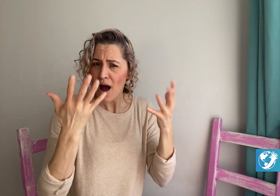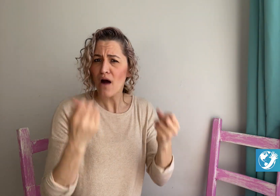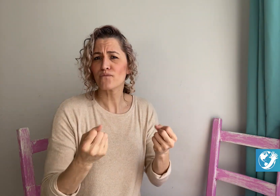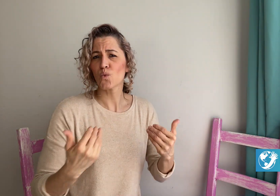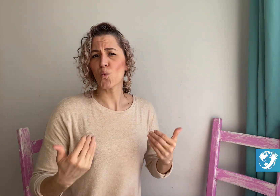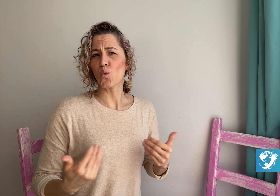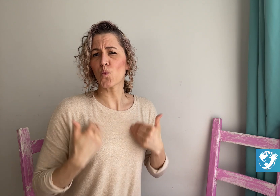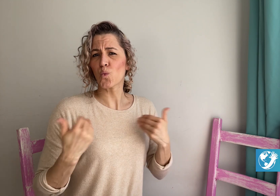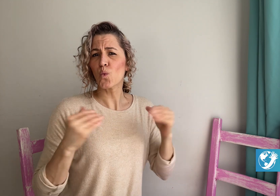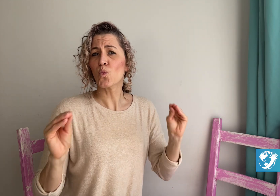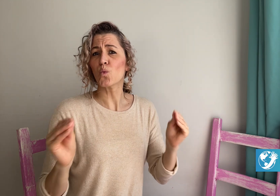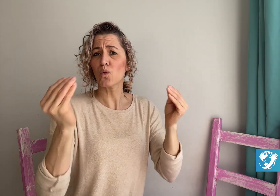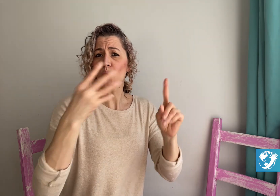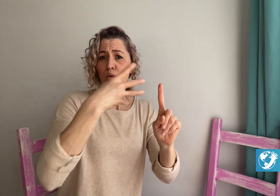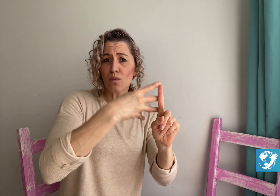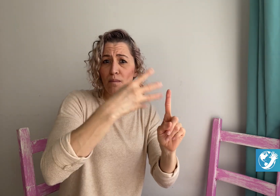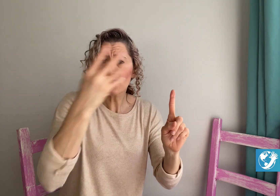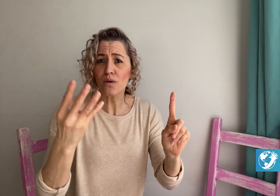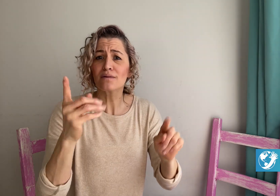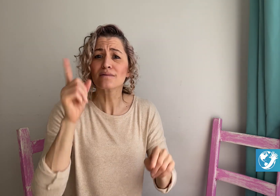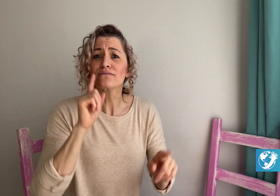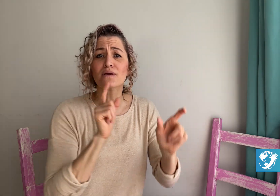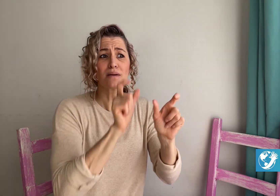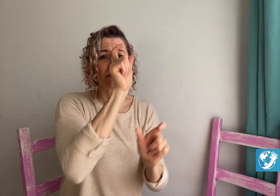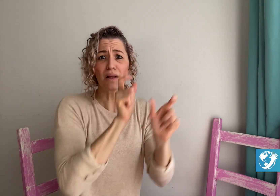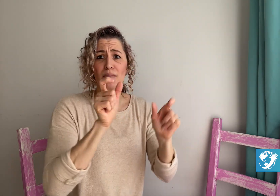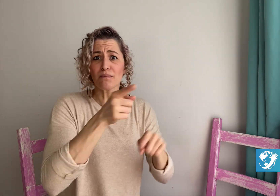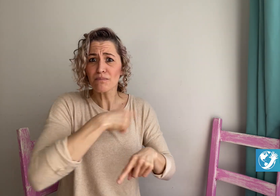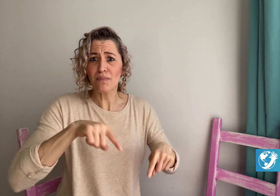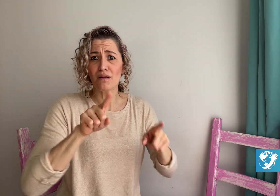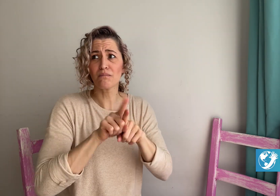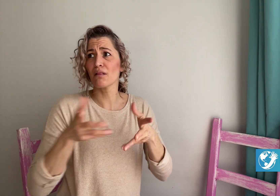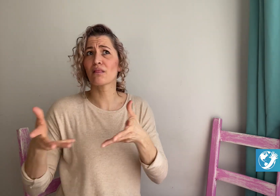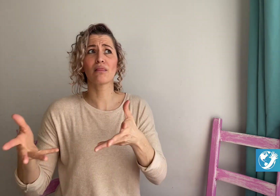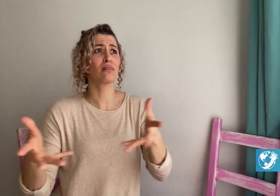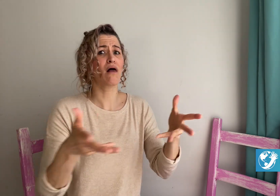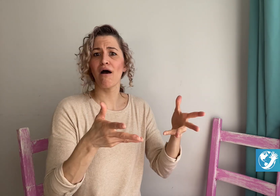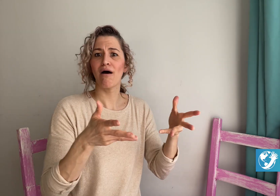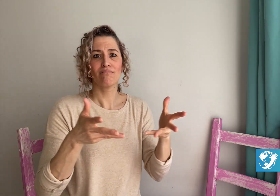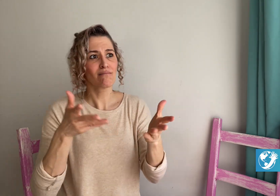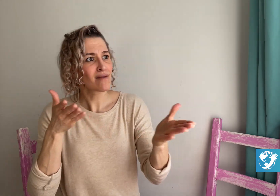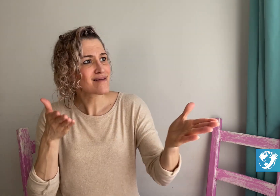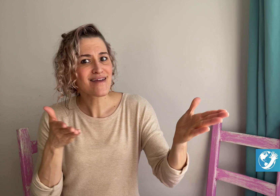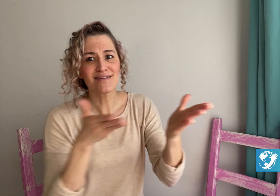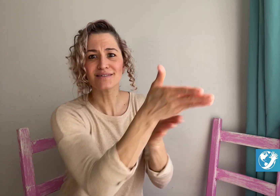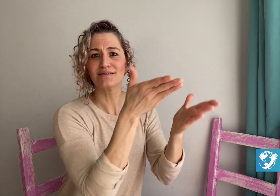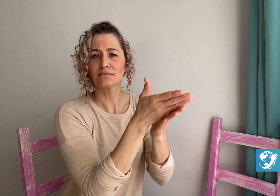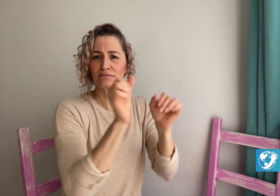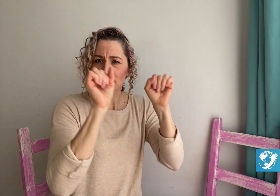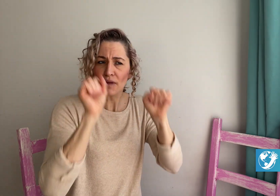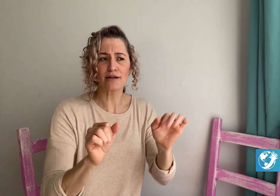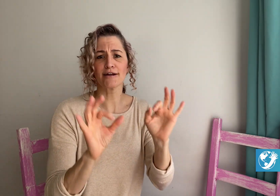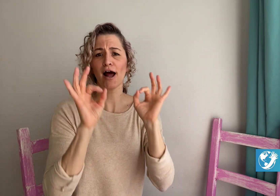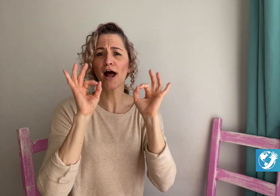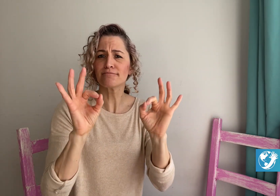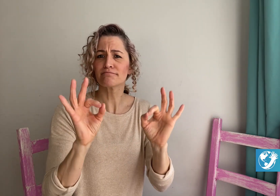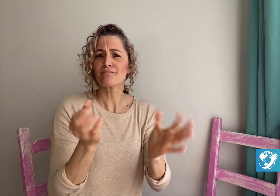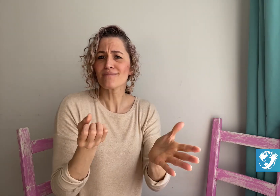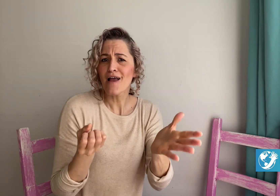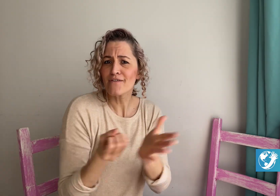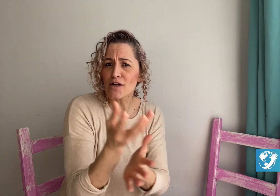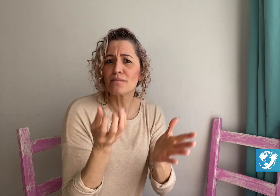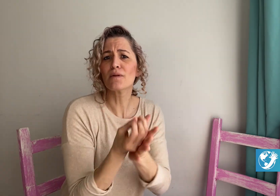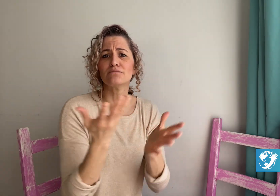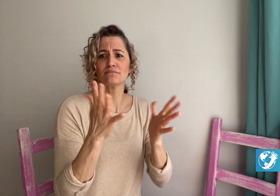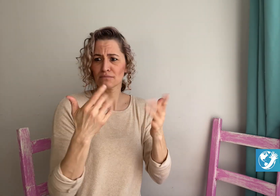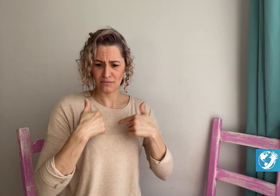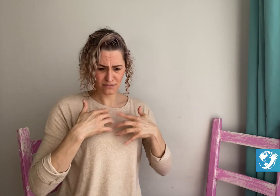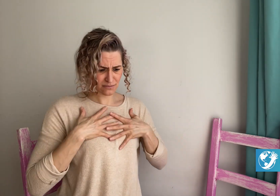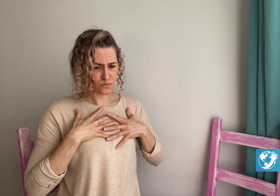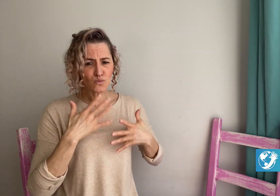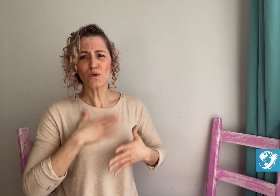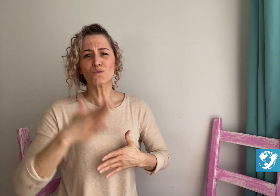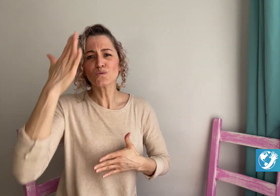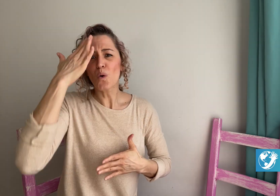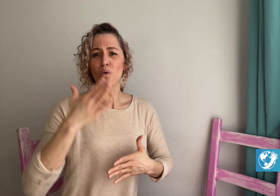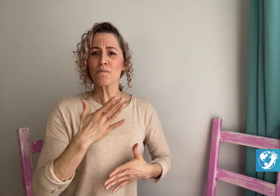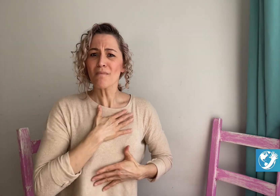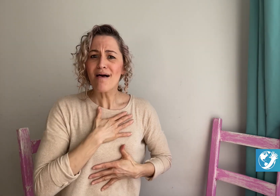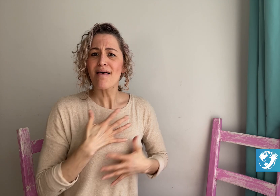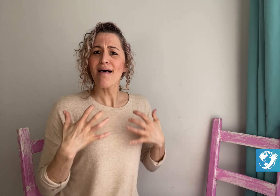information about their health earlier. Anma hopes that by sharing